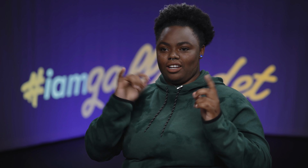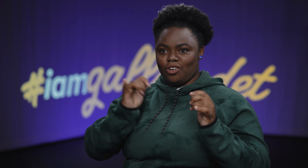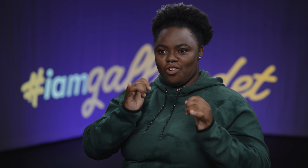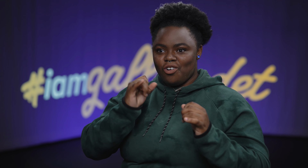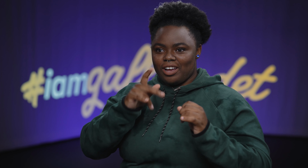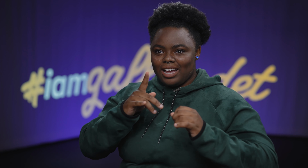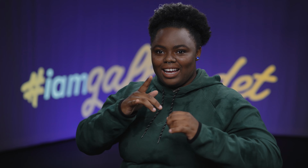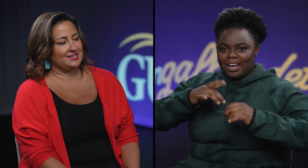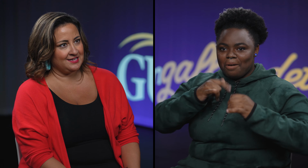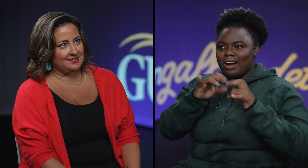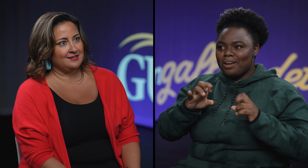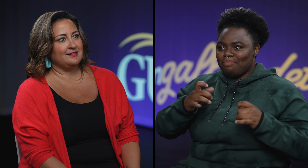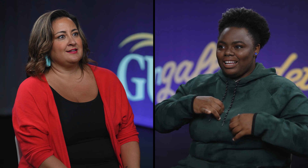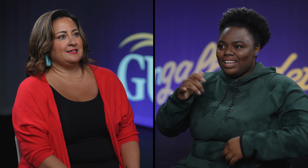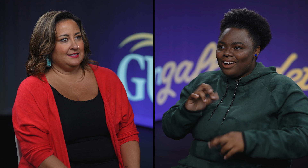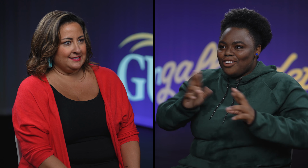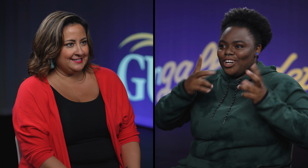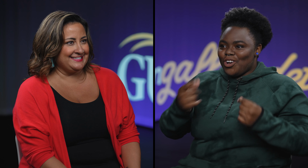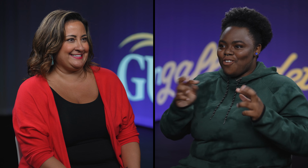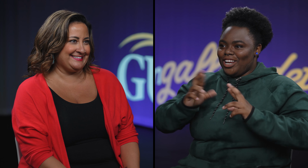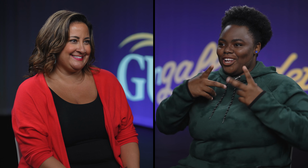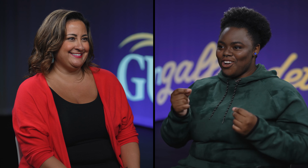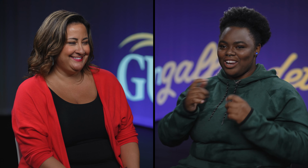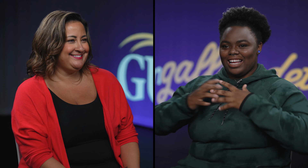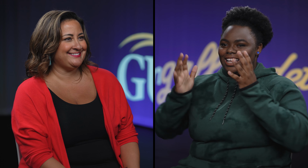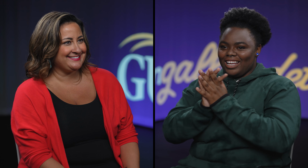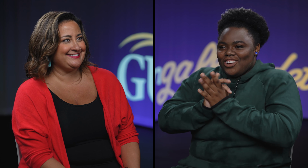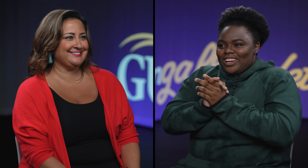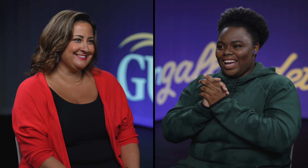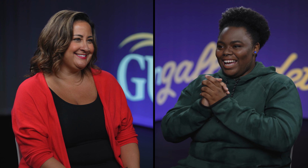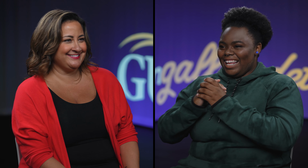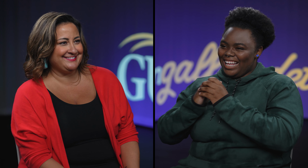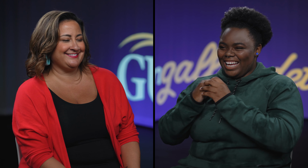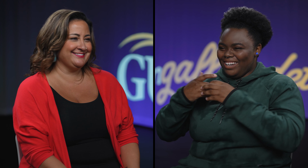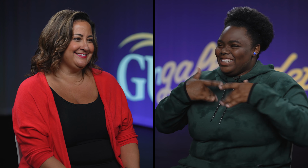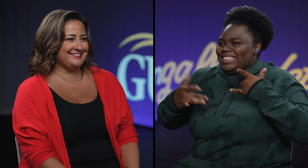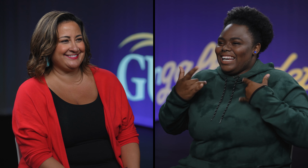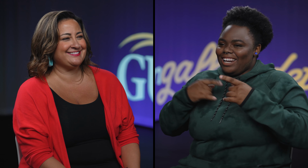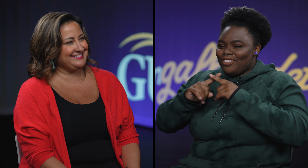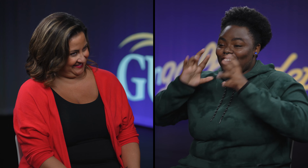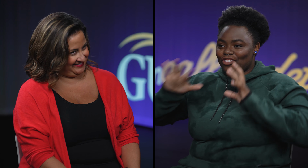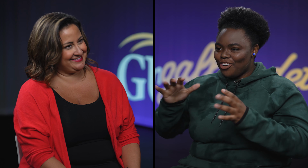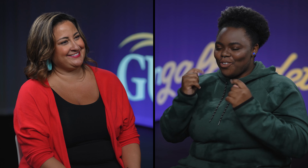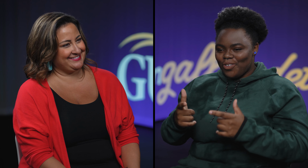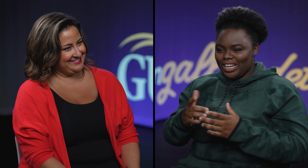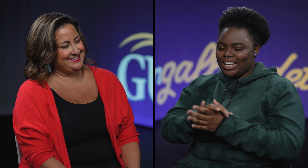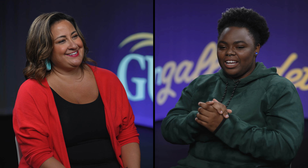and the vibe is stronger, we’re ready to go! I get excited and I have to remember to stay cool and chill.